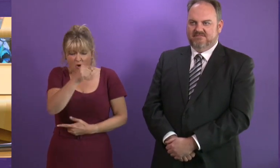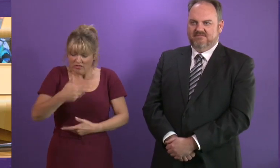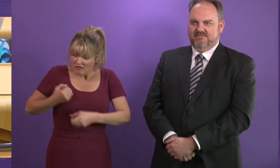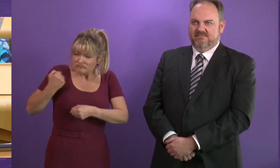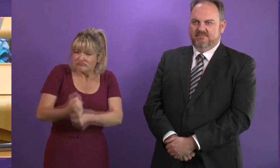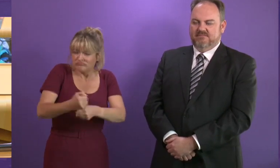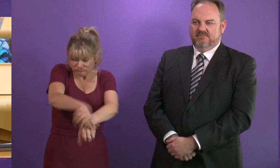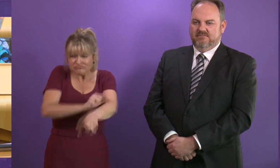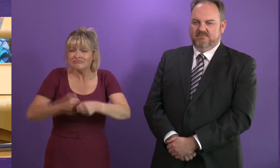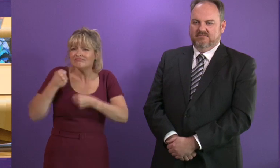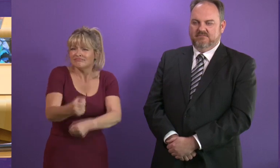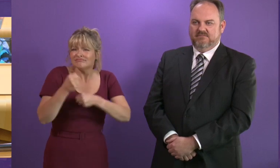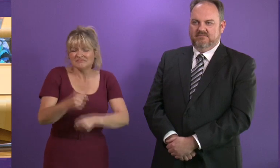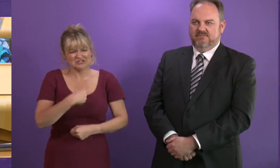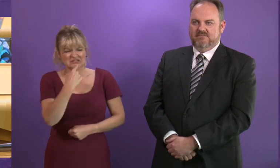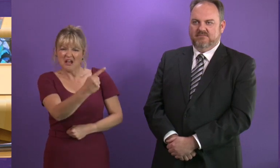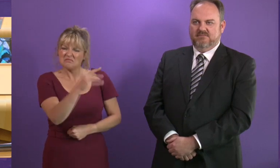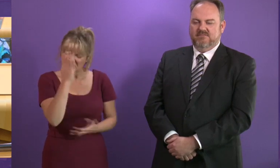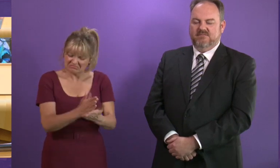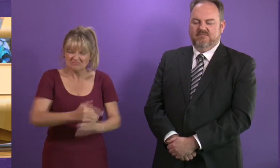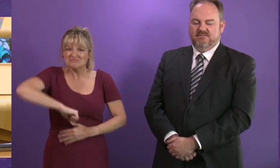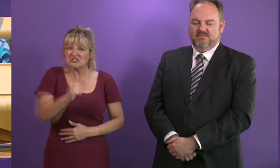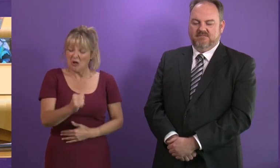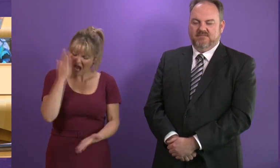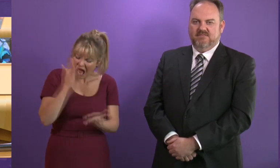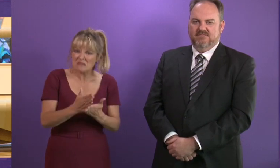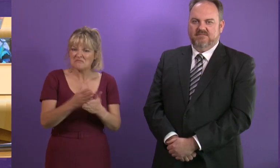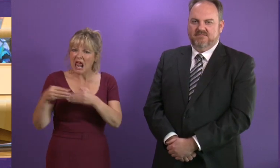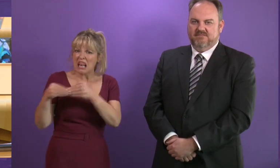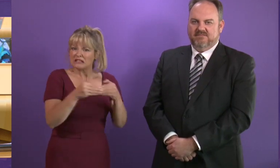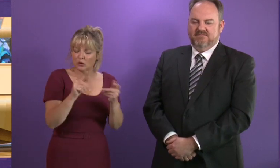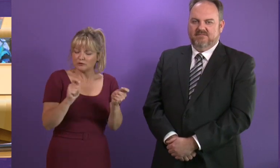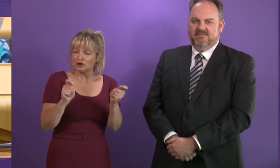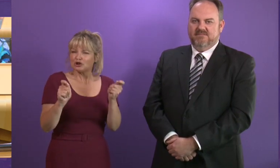that Scotland is, and will continue to be, a leader in the transition to a net zero economy.